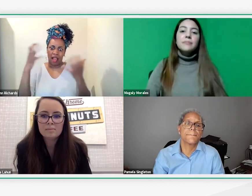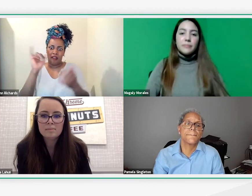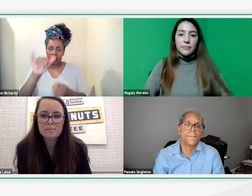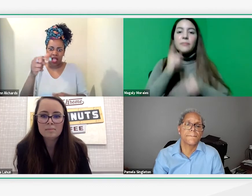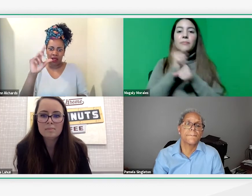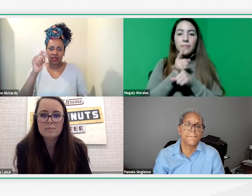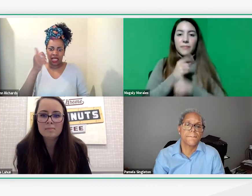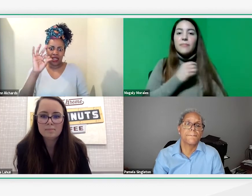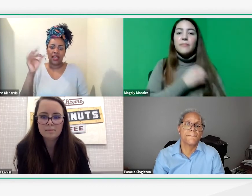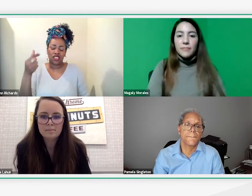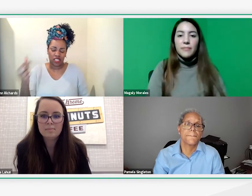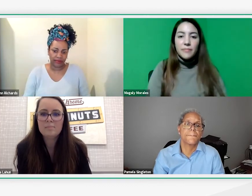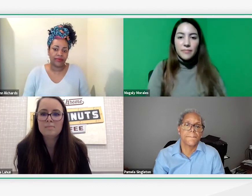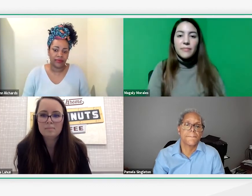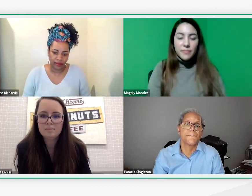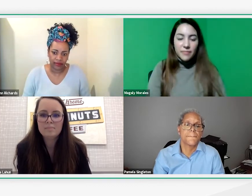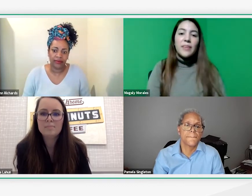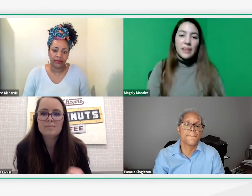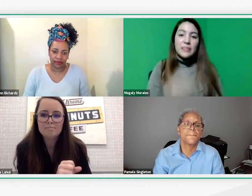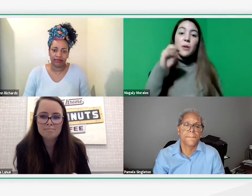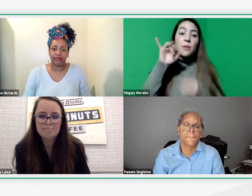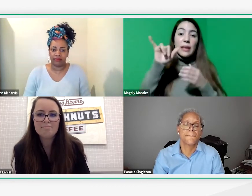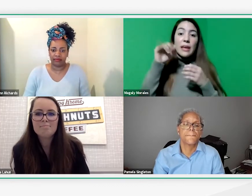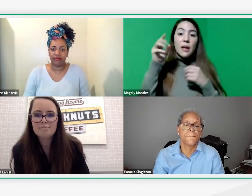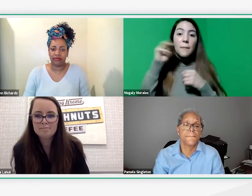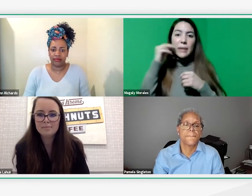So, we see a lot of that now due to COVID-19, right, 1099-G?\N>>MAGALY